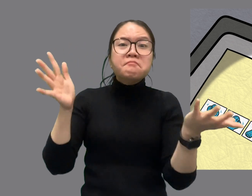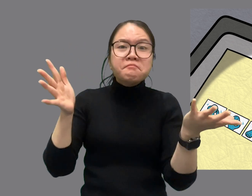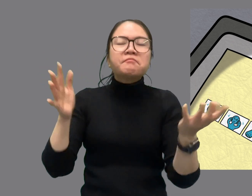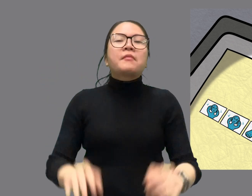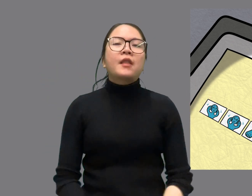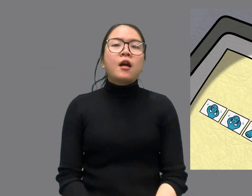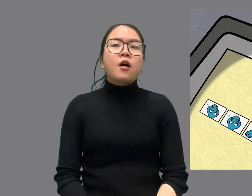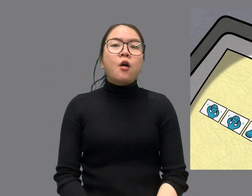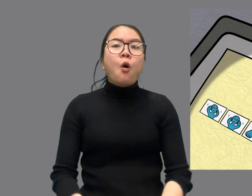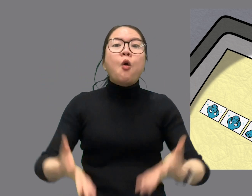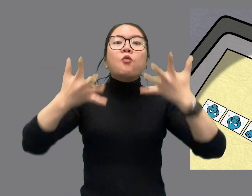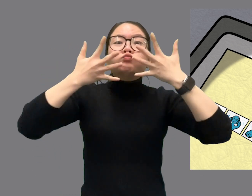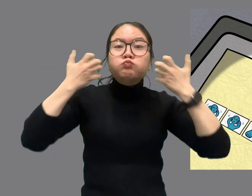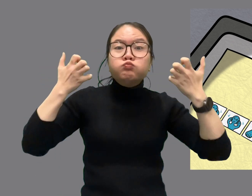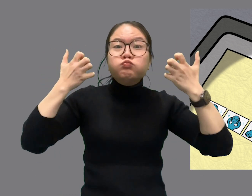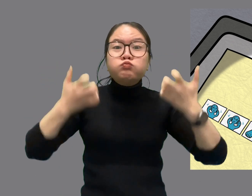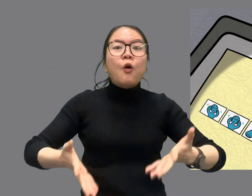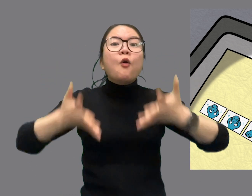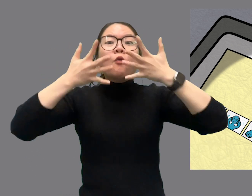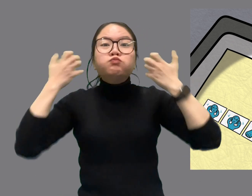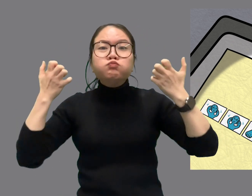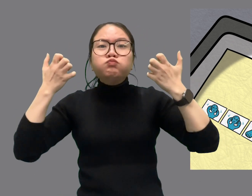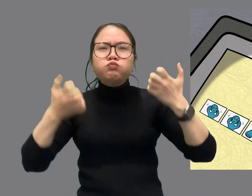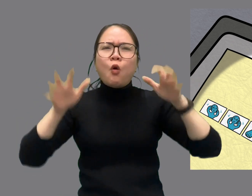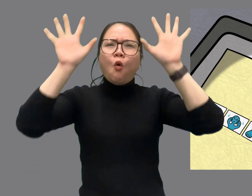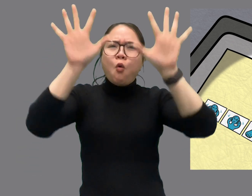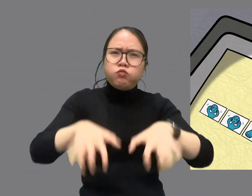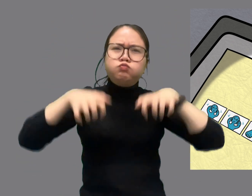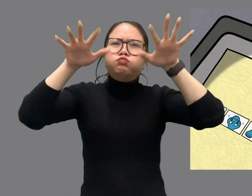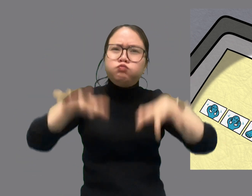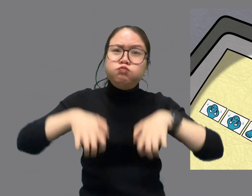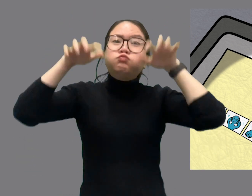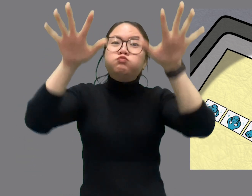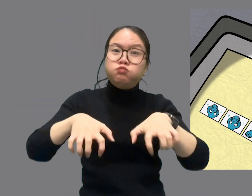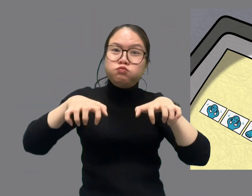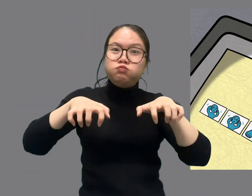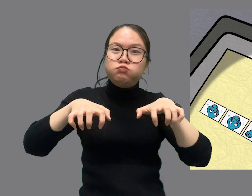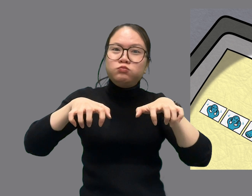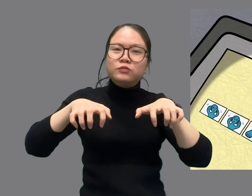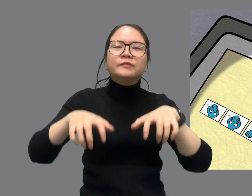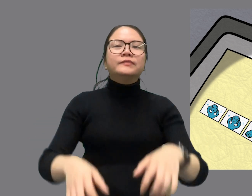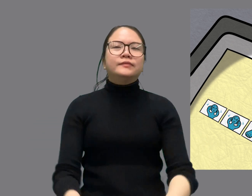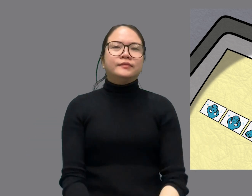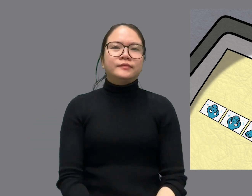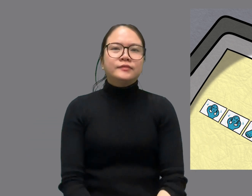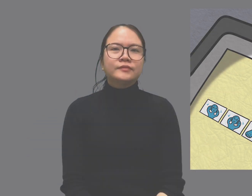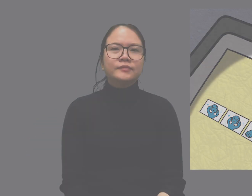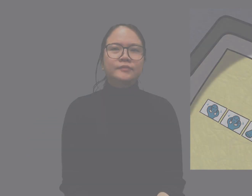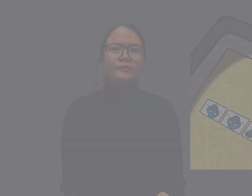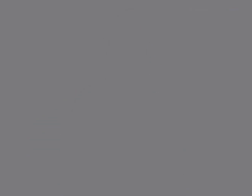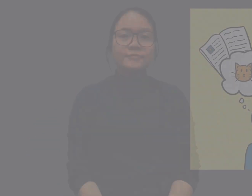The images on the right (from top to bottom) show: Tiger (shifting left), Tiger (shifting right), Walk, Walk, Walk (1-1-3).